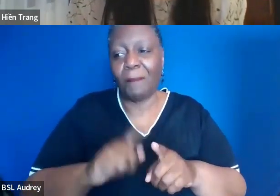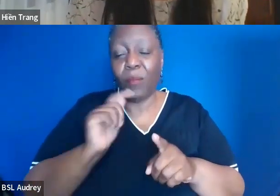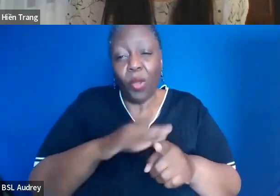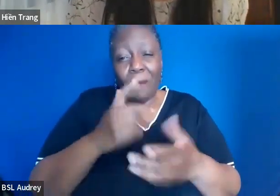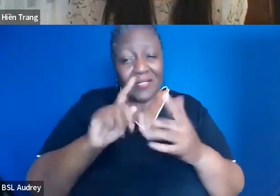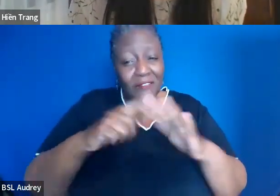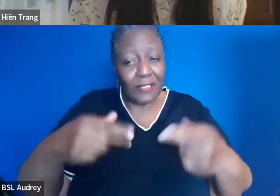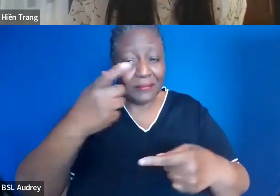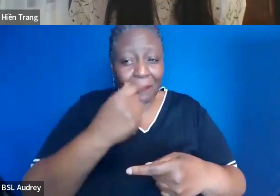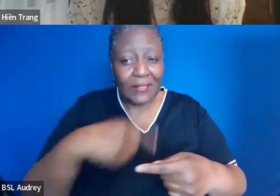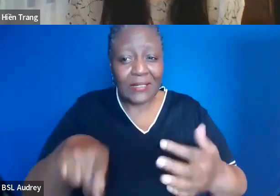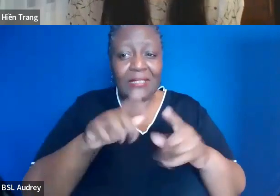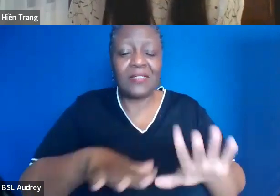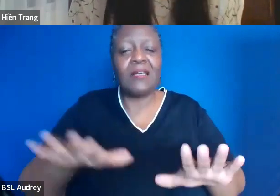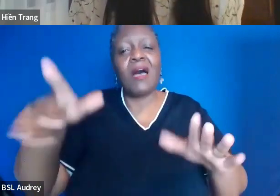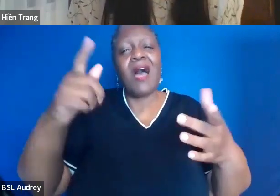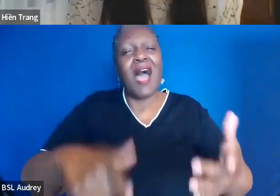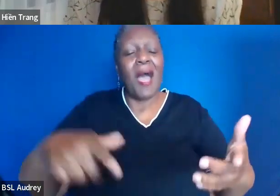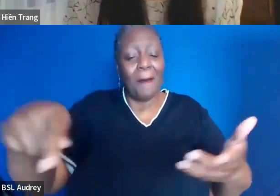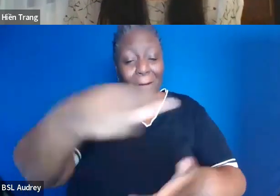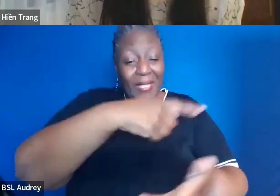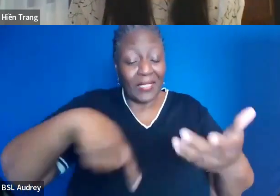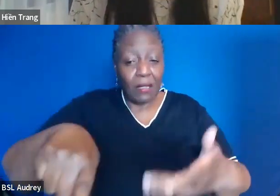a slice of pineapple pizza, a bar of white chocolate,